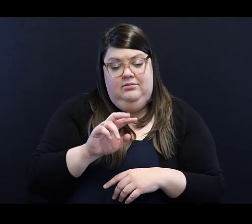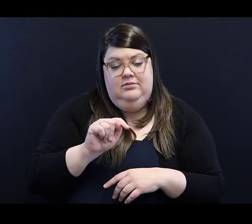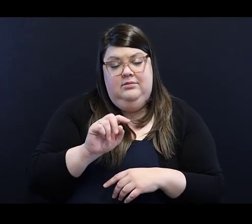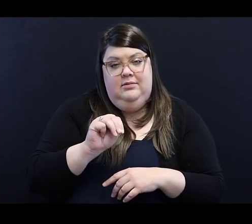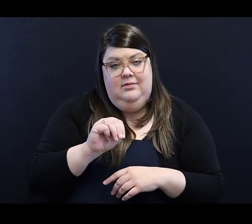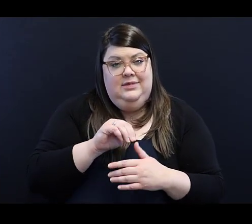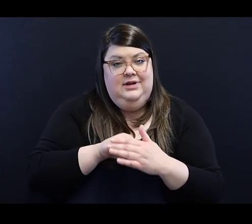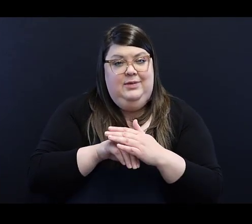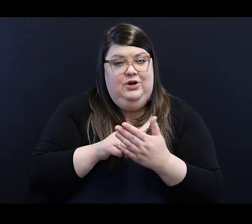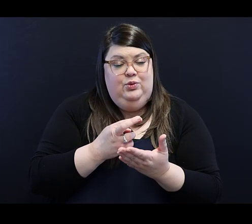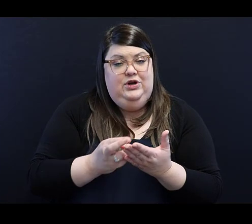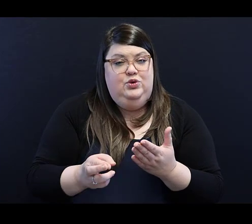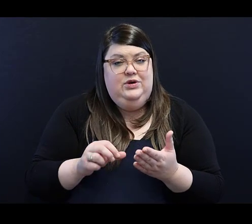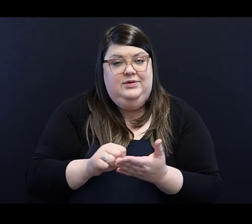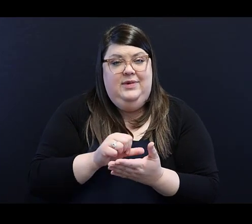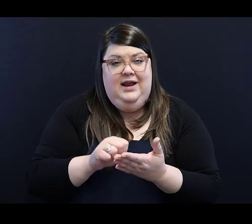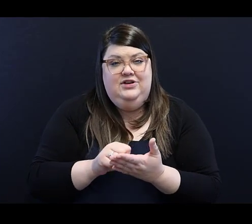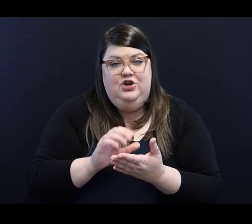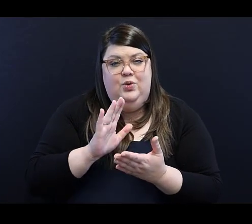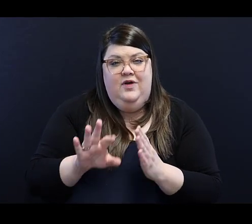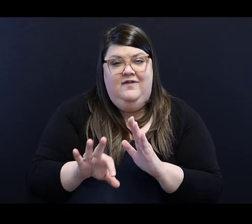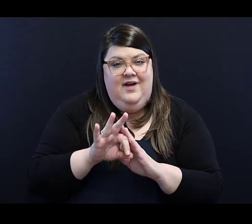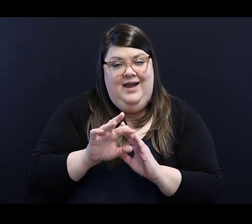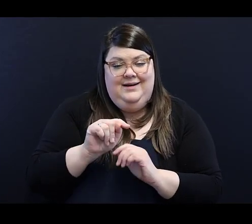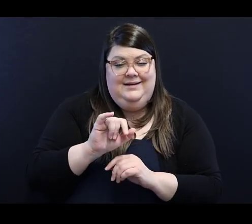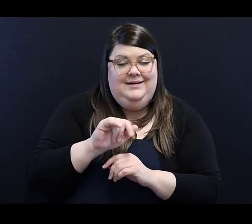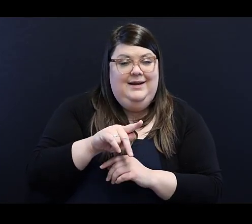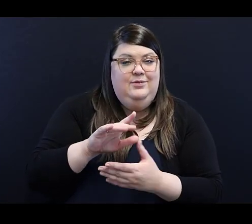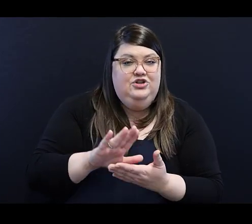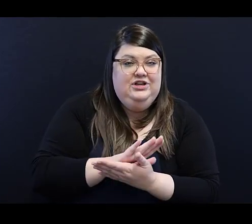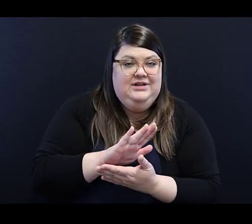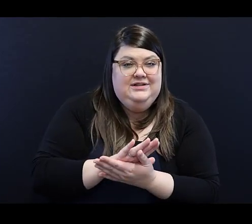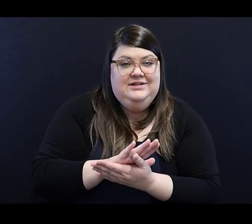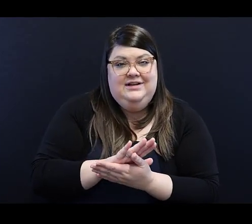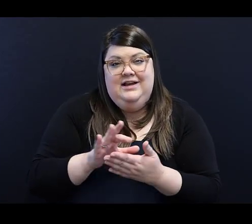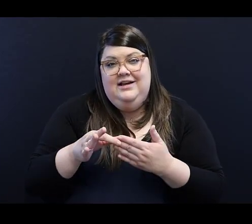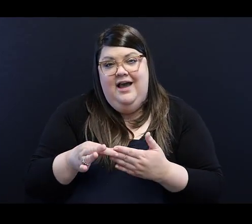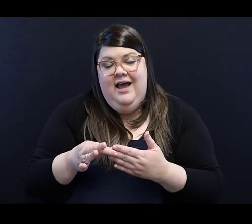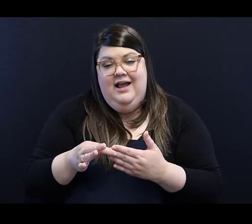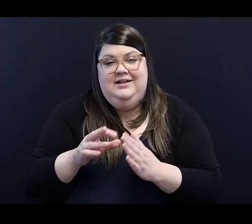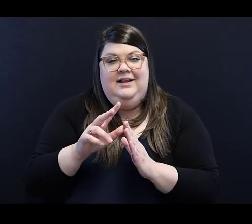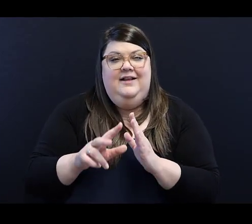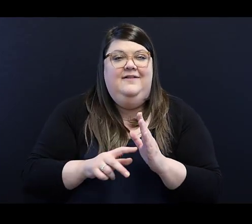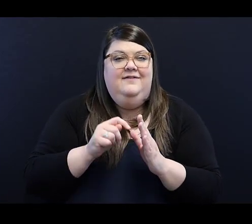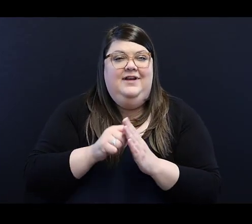resources page you will find tip sheets, guides, and video tutorials to assist with